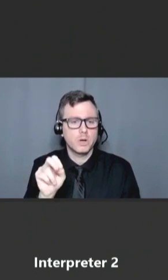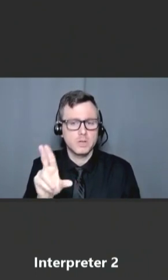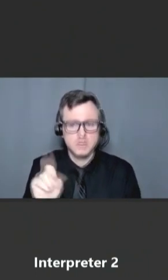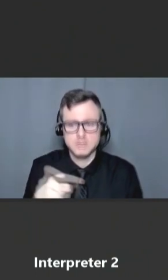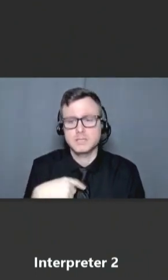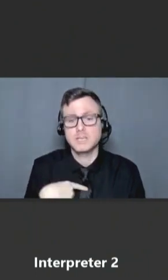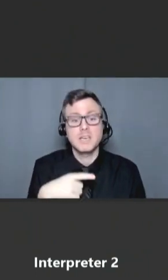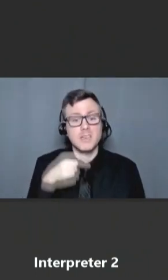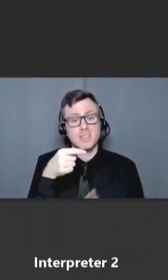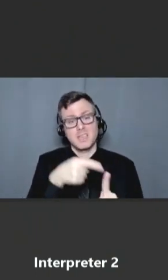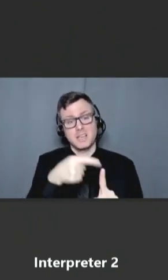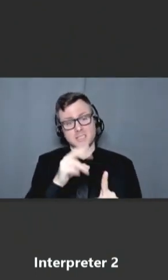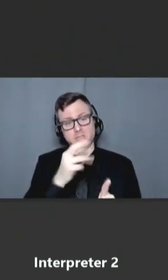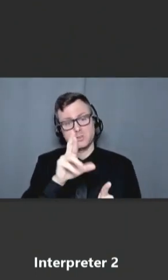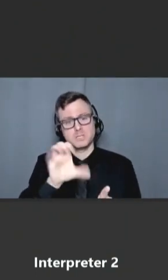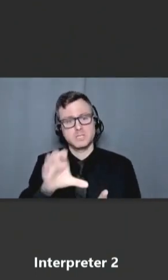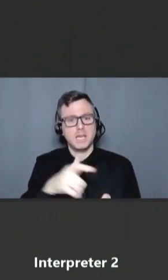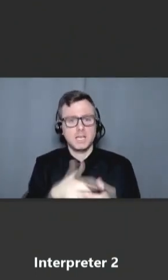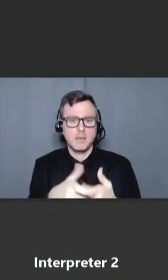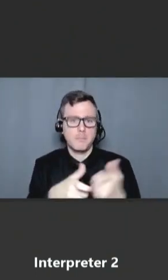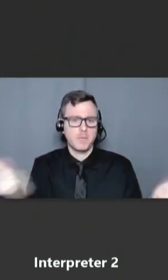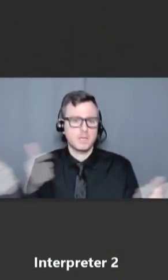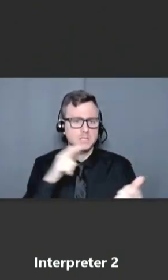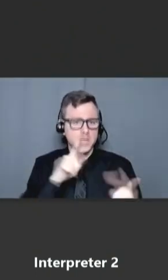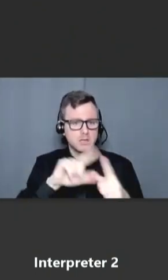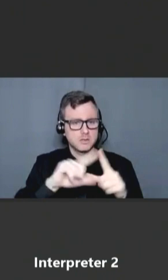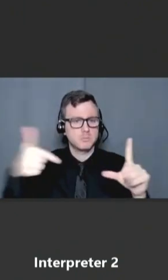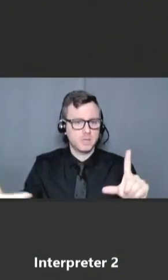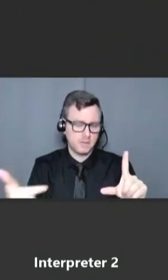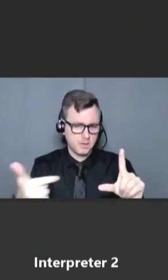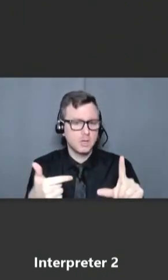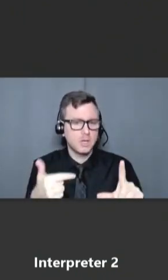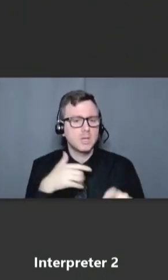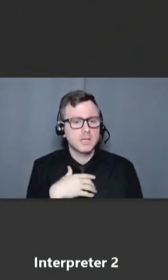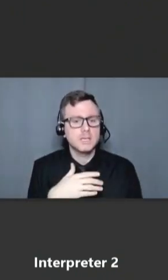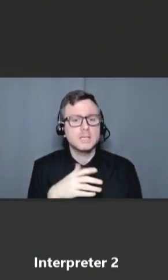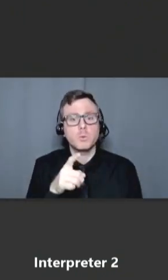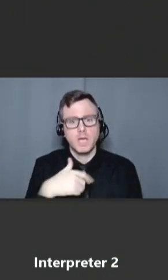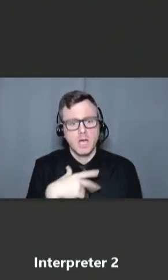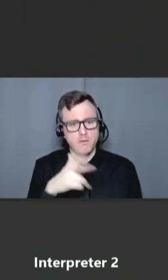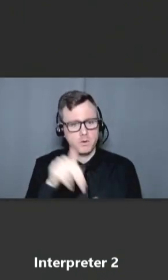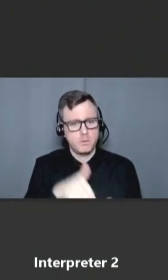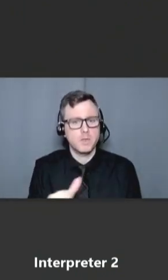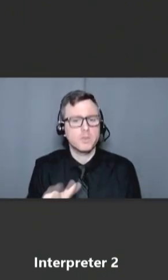LGBTQ+ civil rights organization with over 3 million members and supporters. The Human Rights